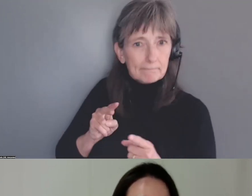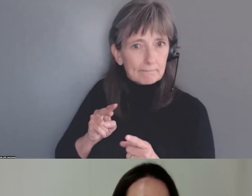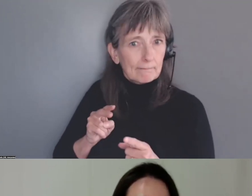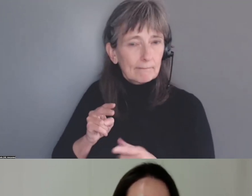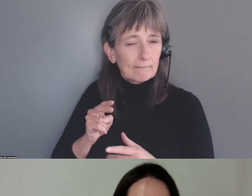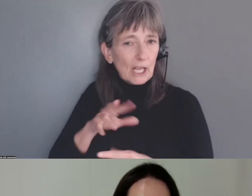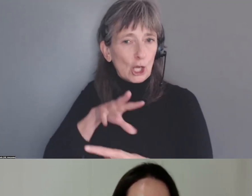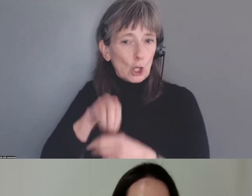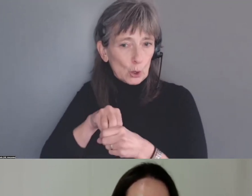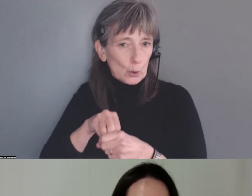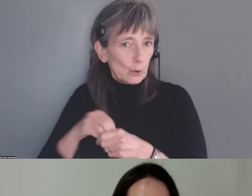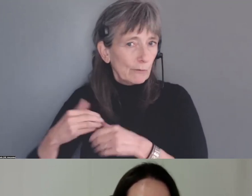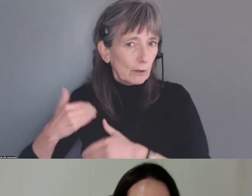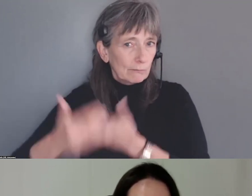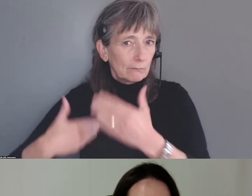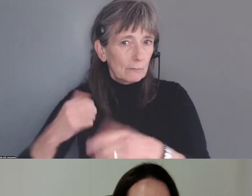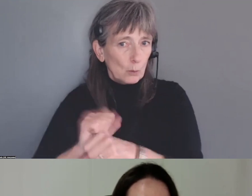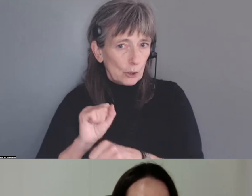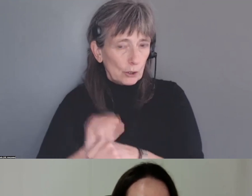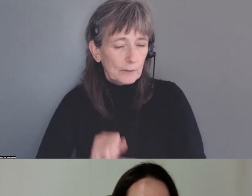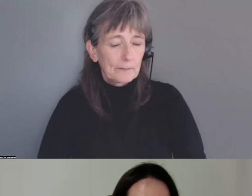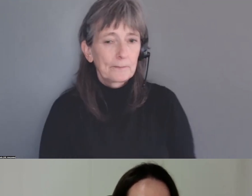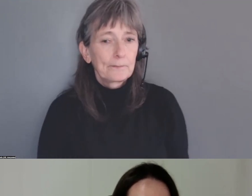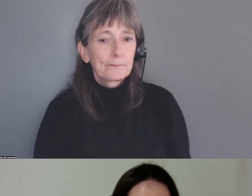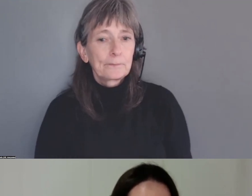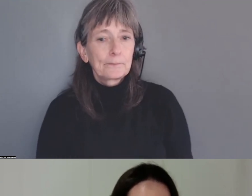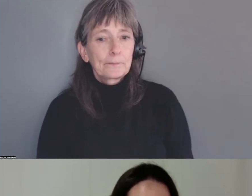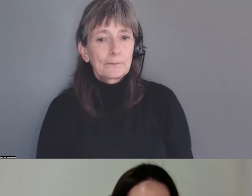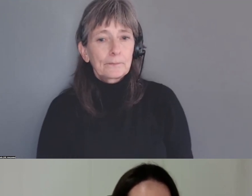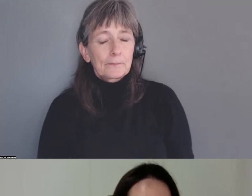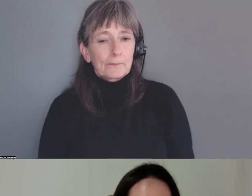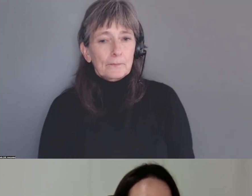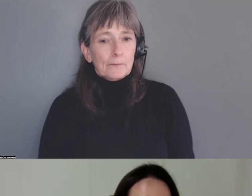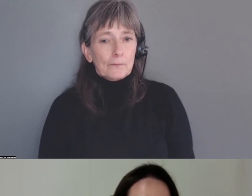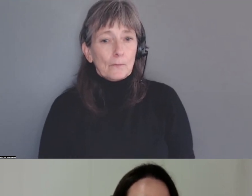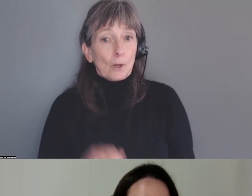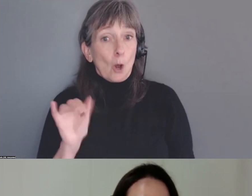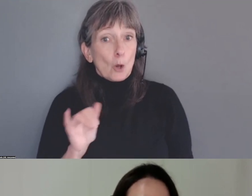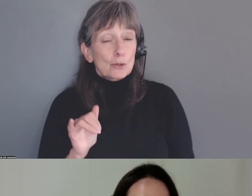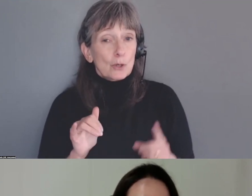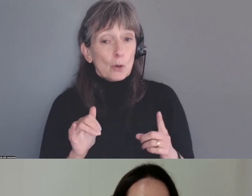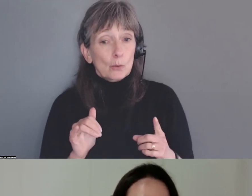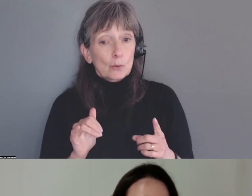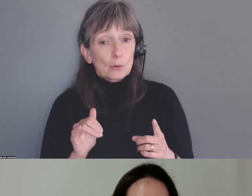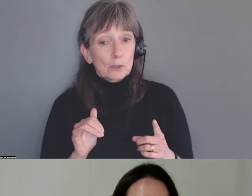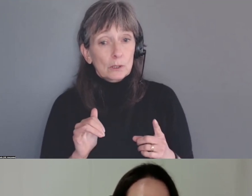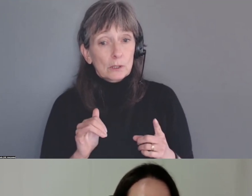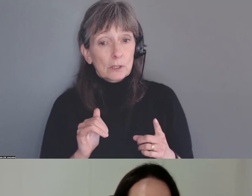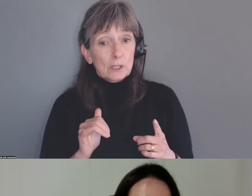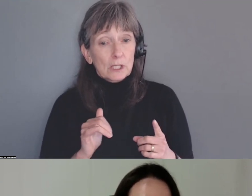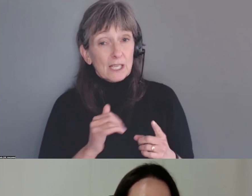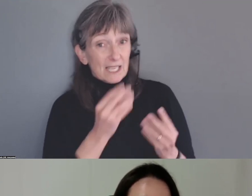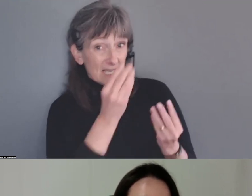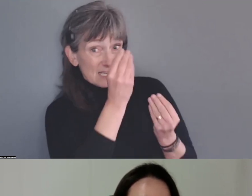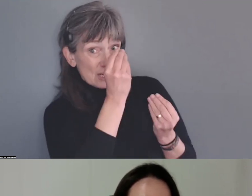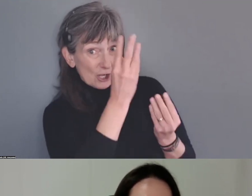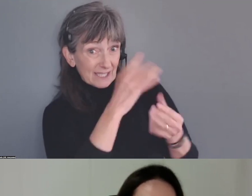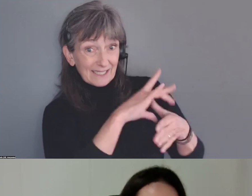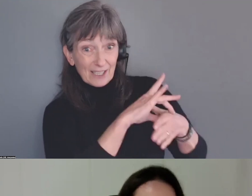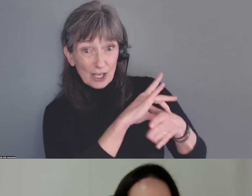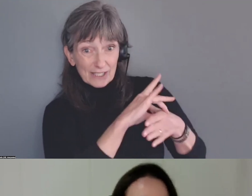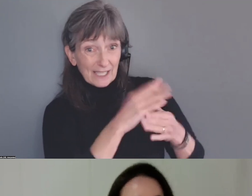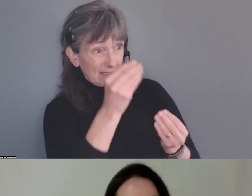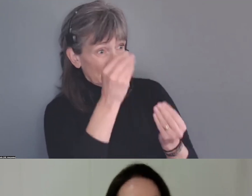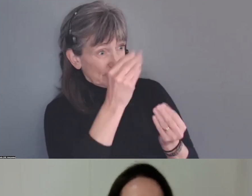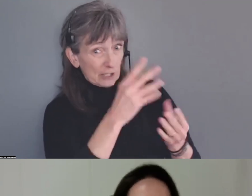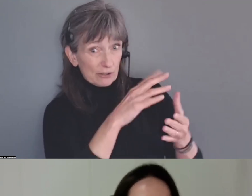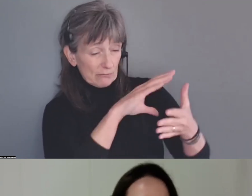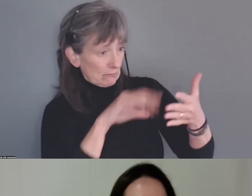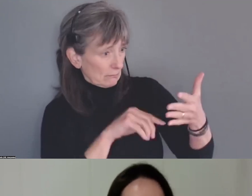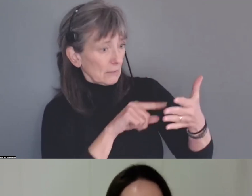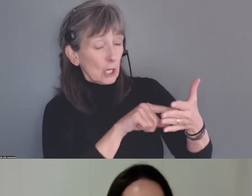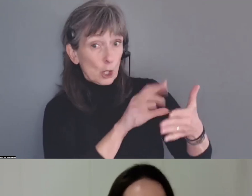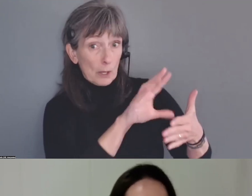workflow. And then also remixing or repurposing contents for other use cases, particularly in